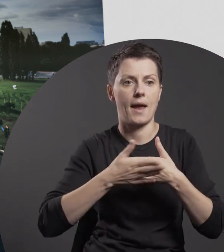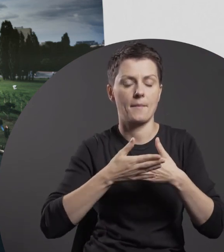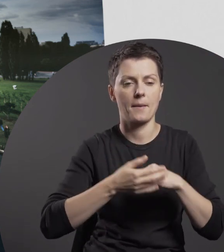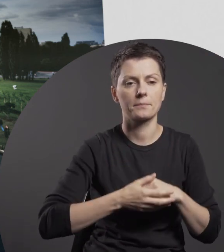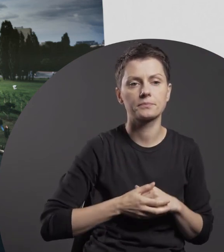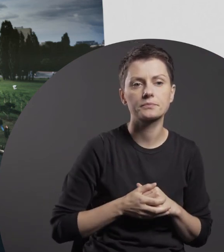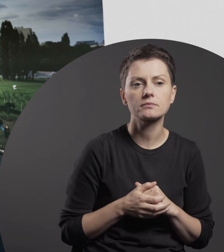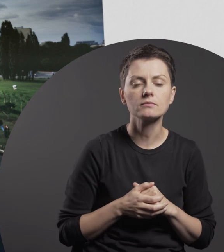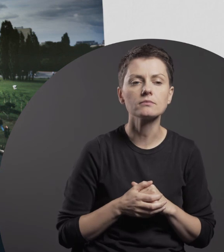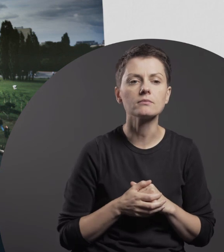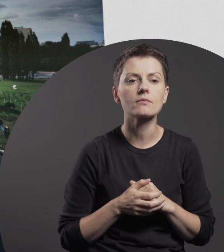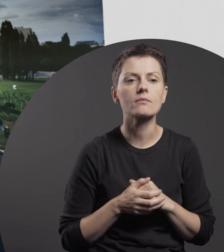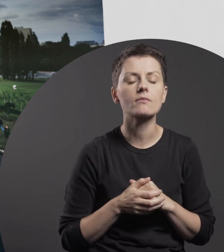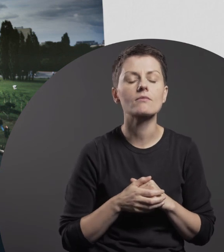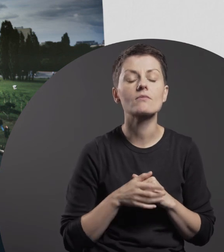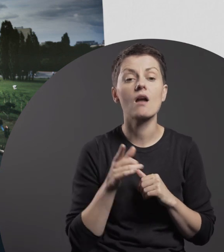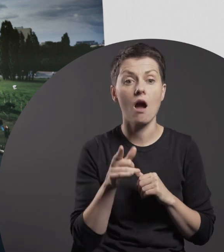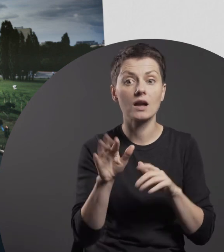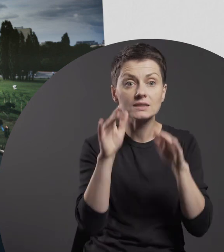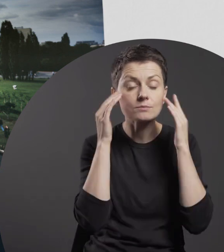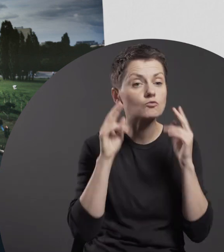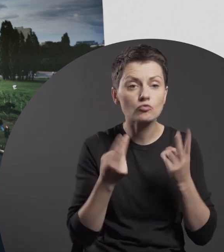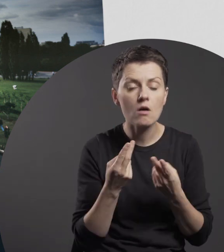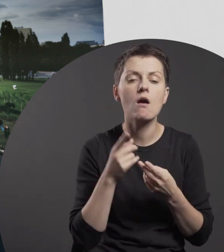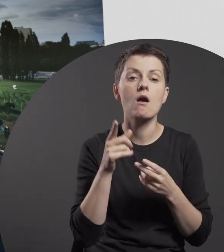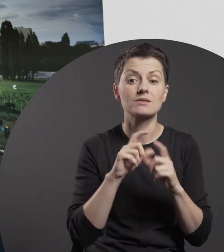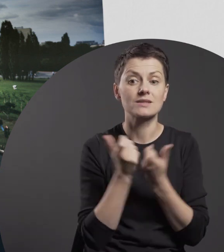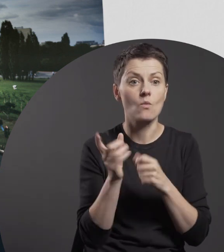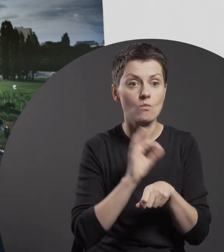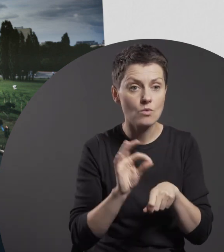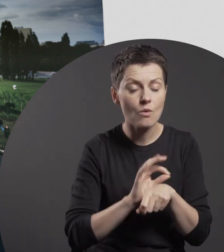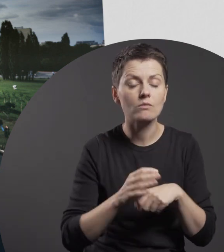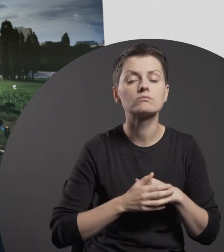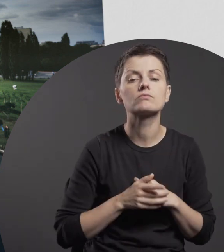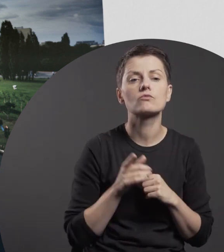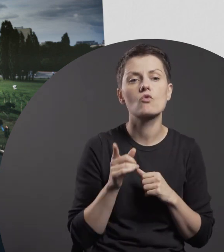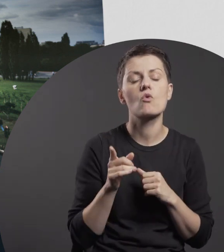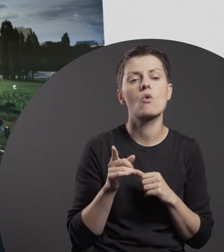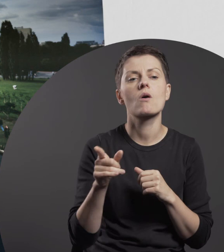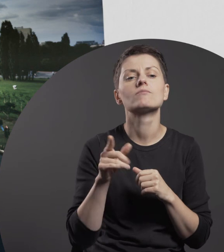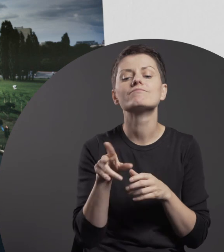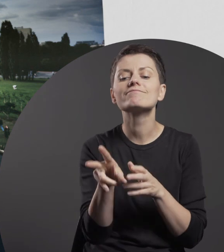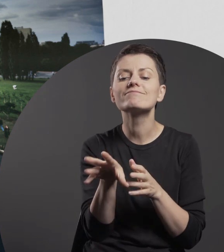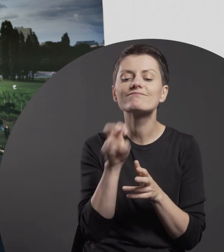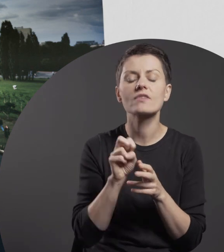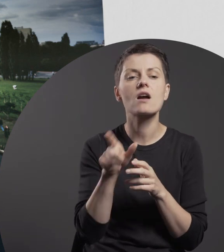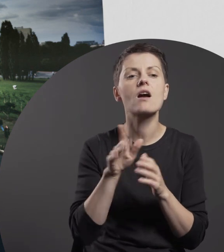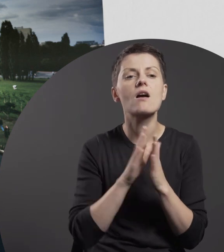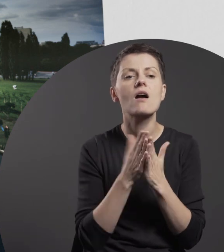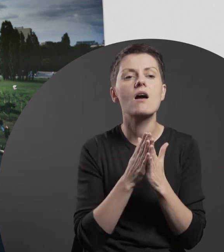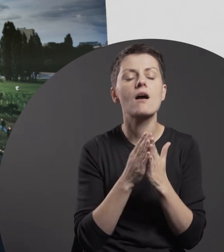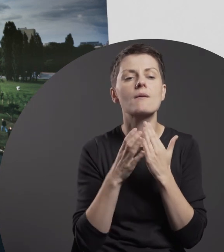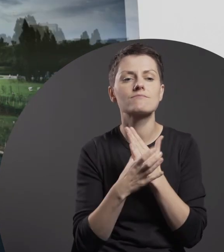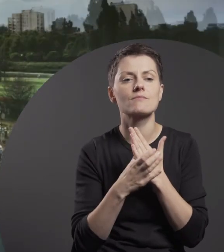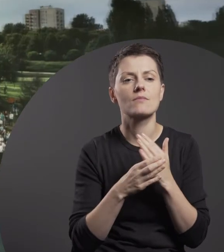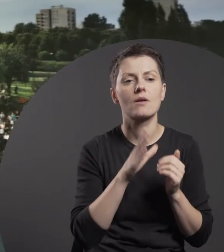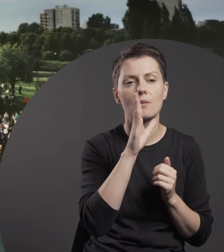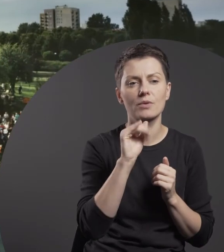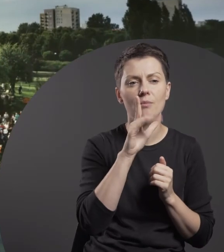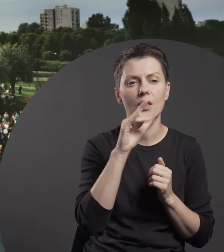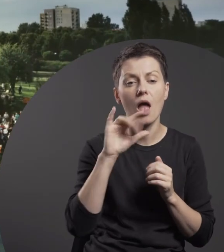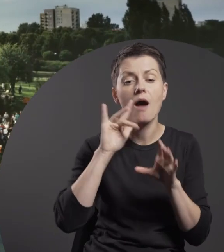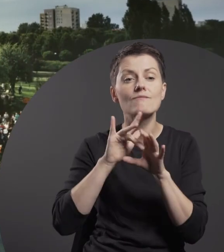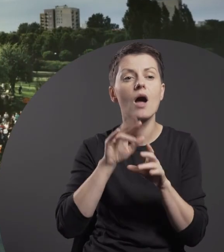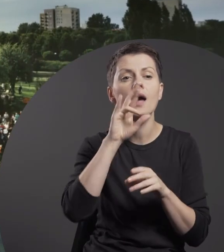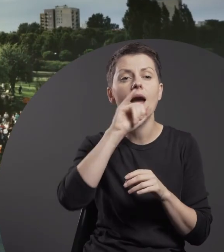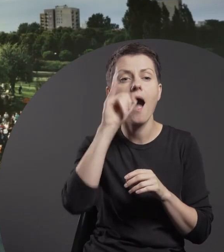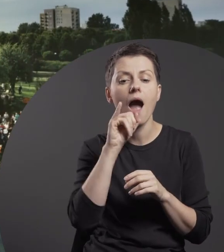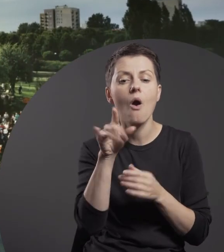While working on this particular piece, Paweł Althamer was inspired by artistic depictions of the Biblical Paradise.